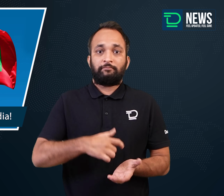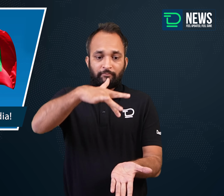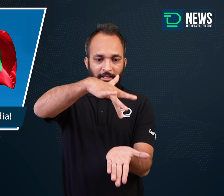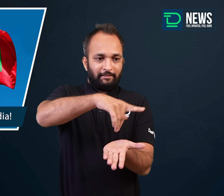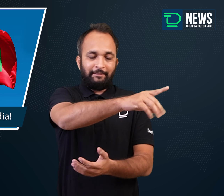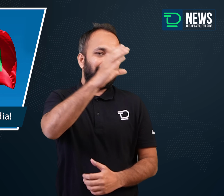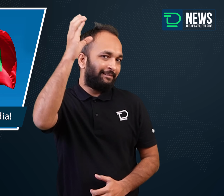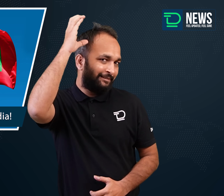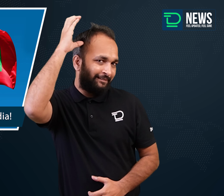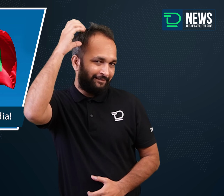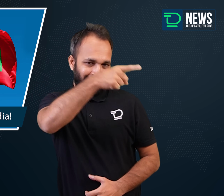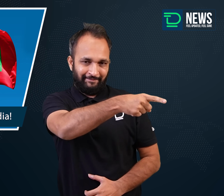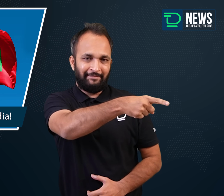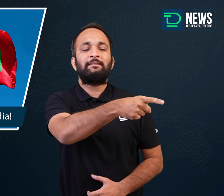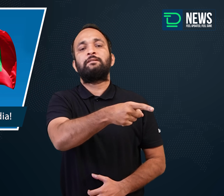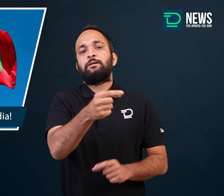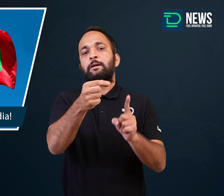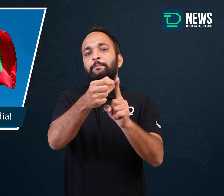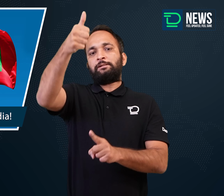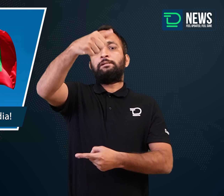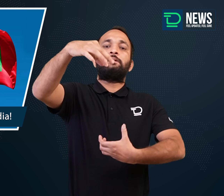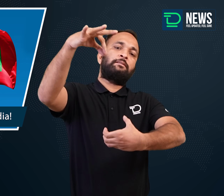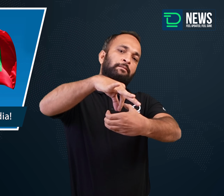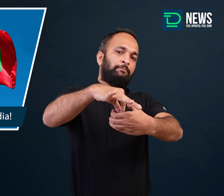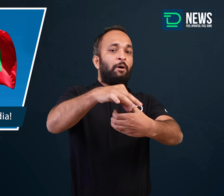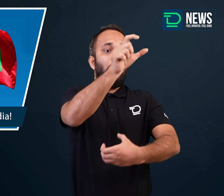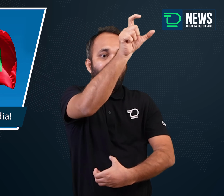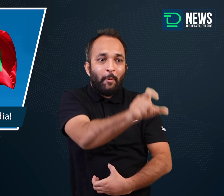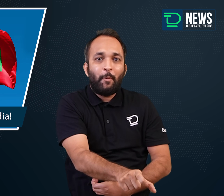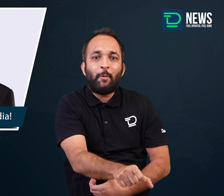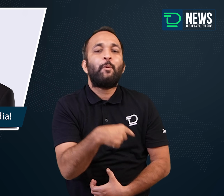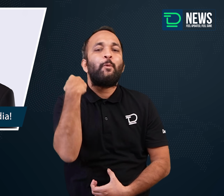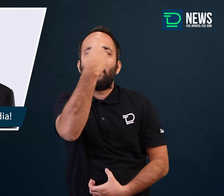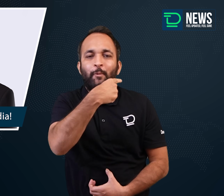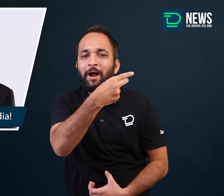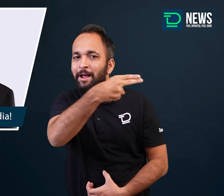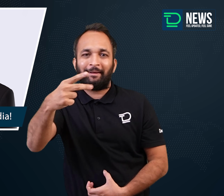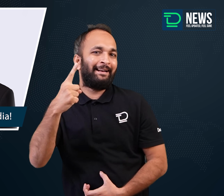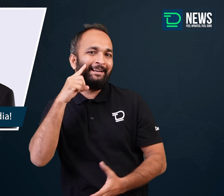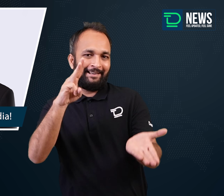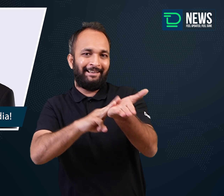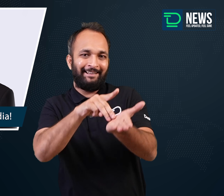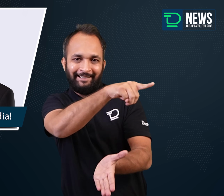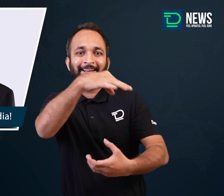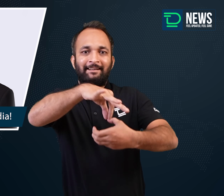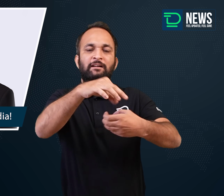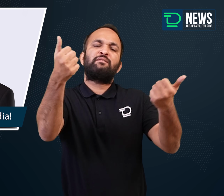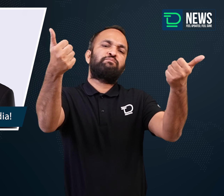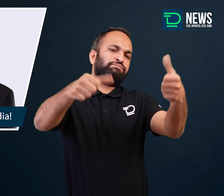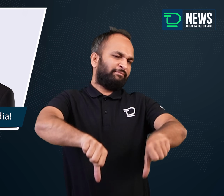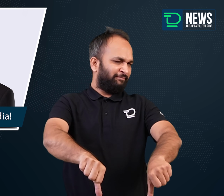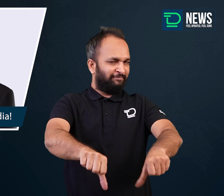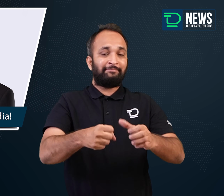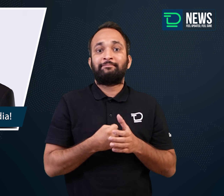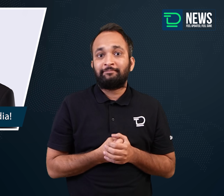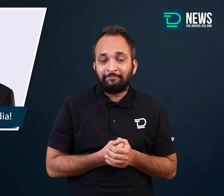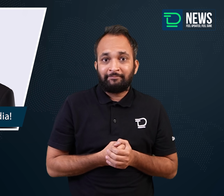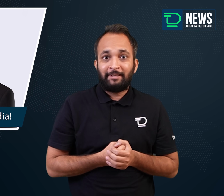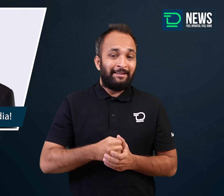In the Maldives recently, they had a presidential election. In that election, former president Ibrahim Mohamad lost.